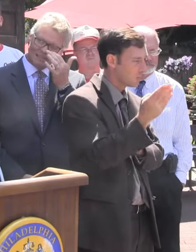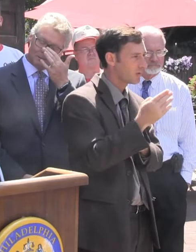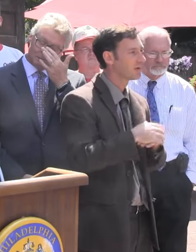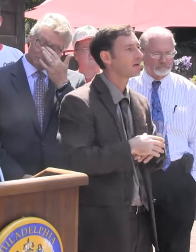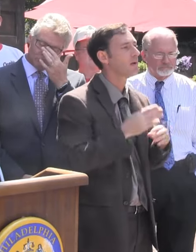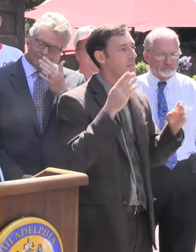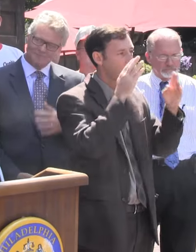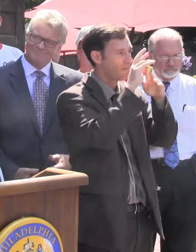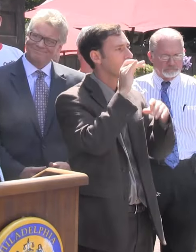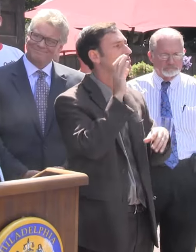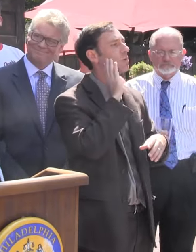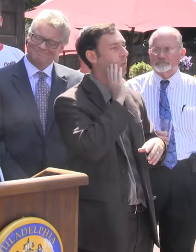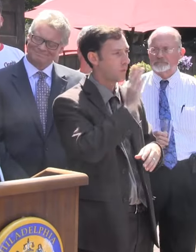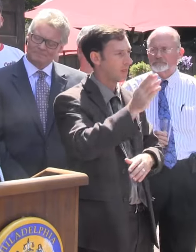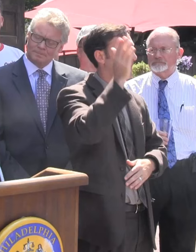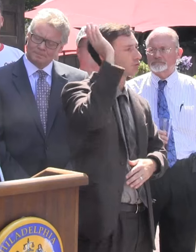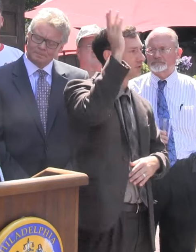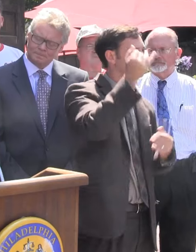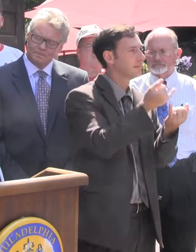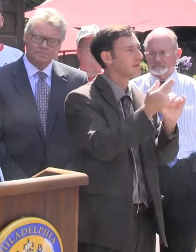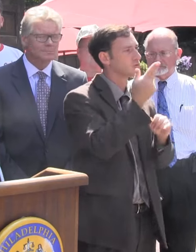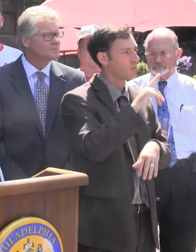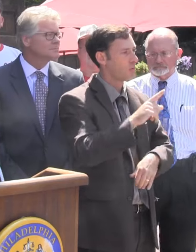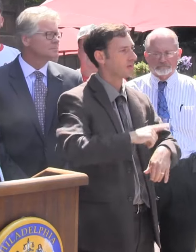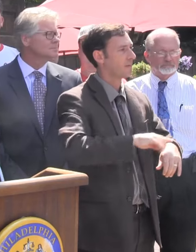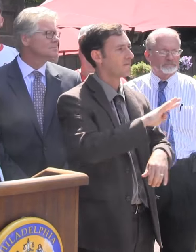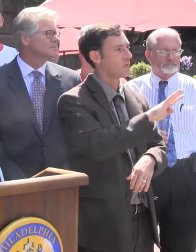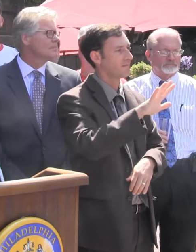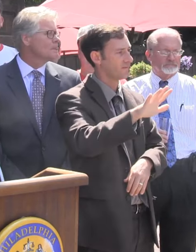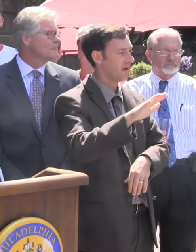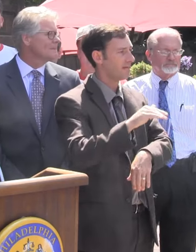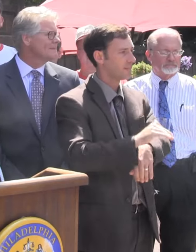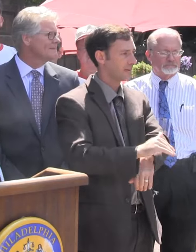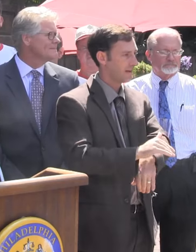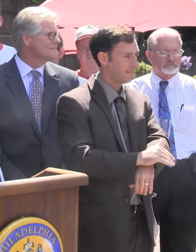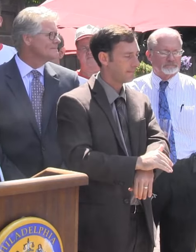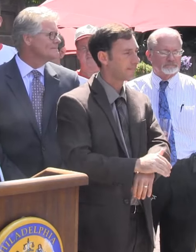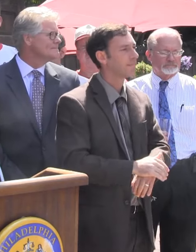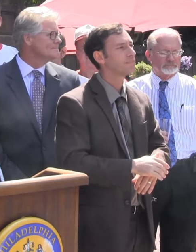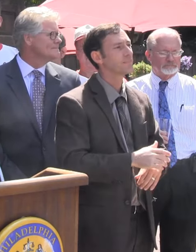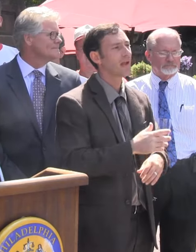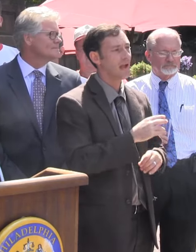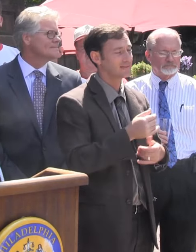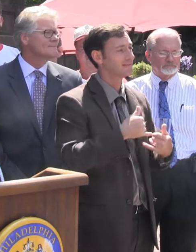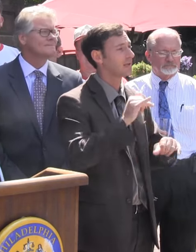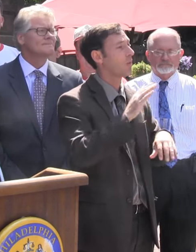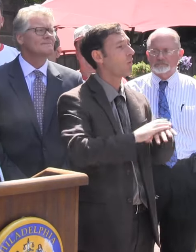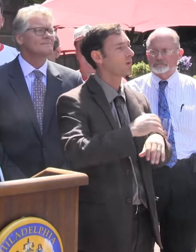Pope Francis address at Independence Hall at 4:45 p.m. and still on Saturday, the Festival